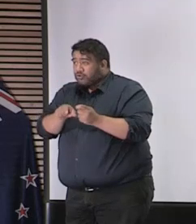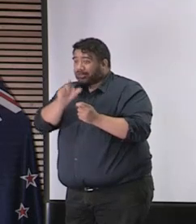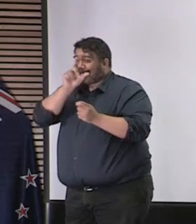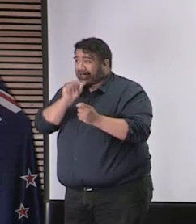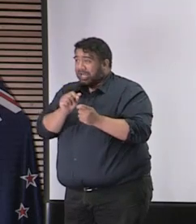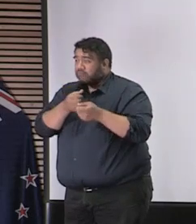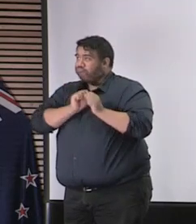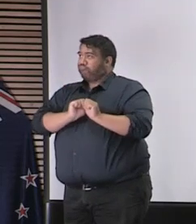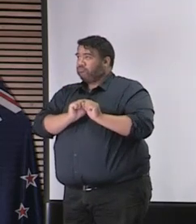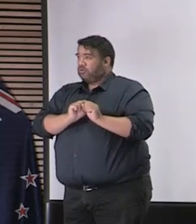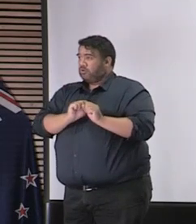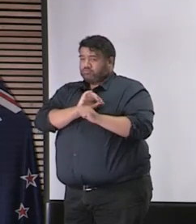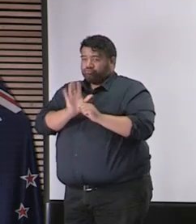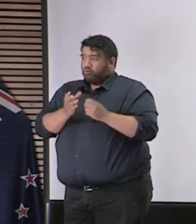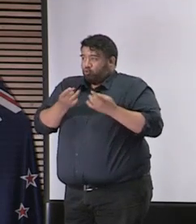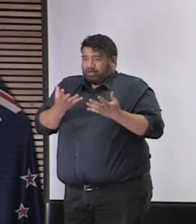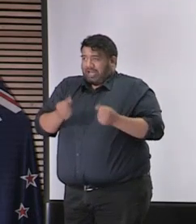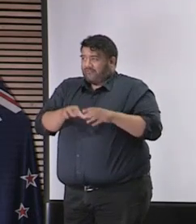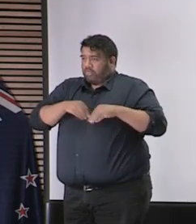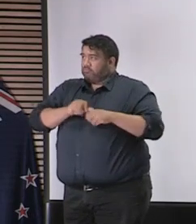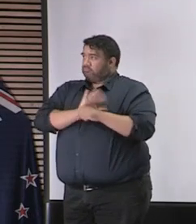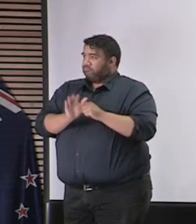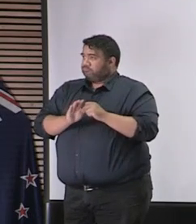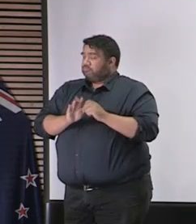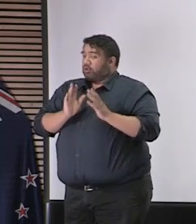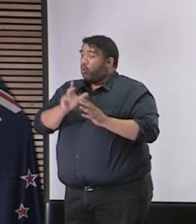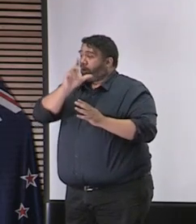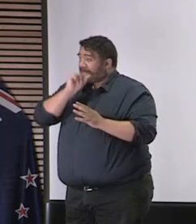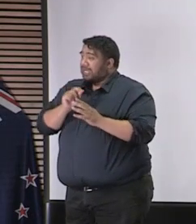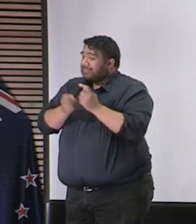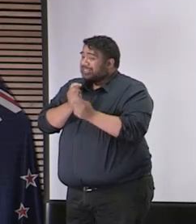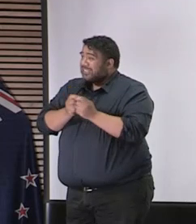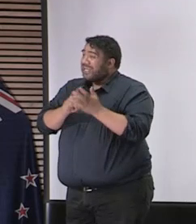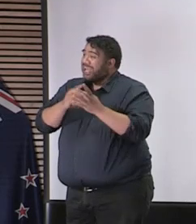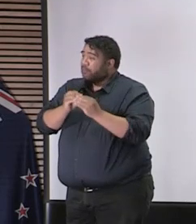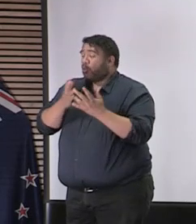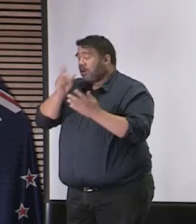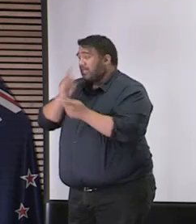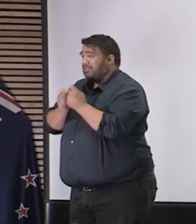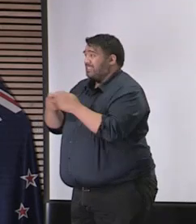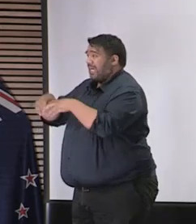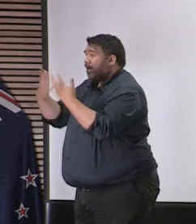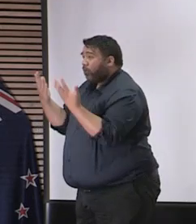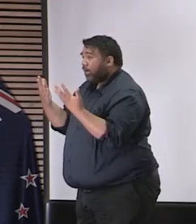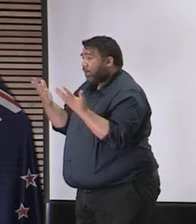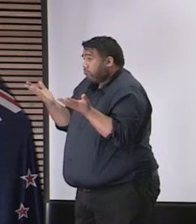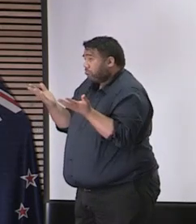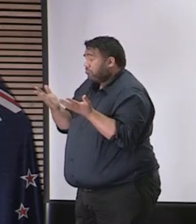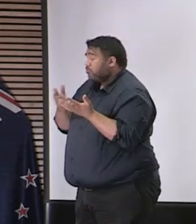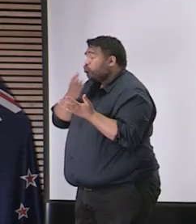because the advantage of antibody testing is that you don't need to do it in a laboratory, it can be a finger